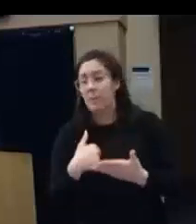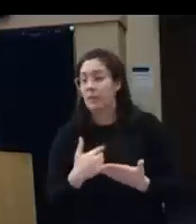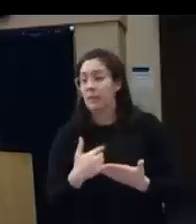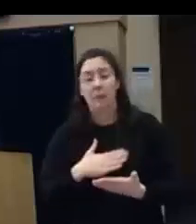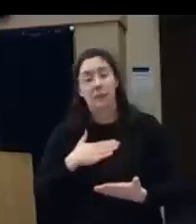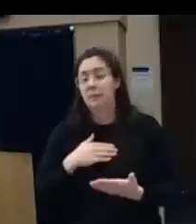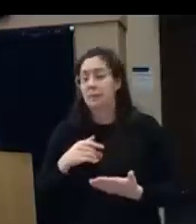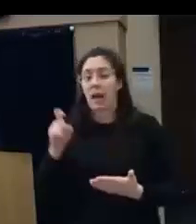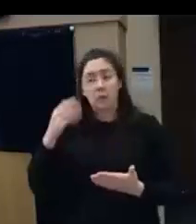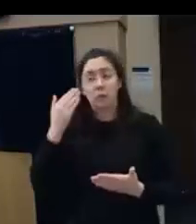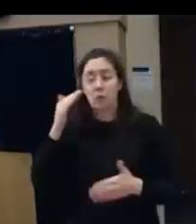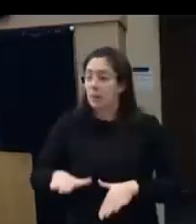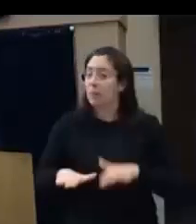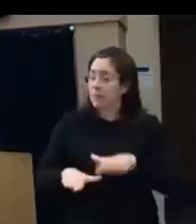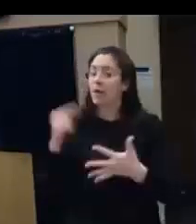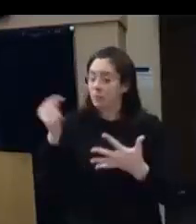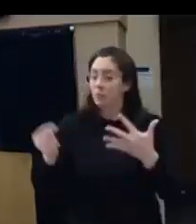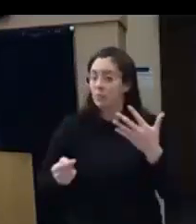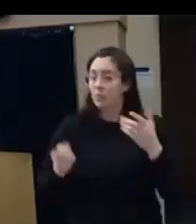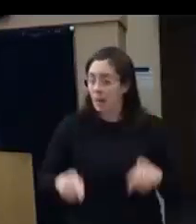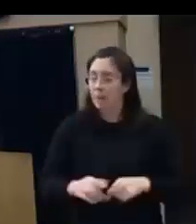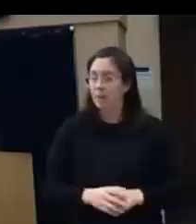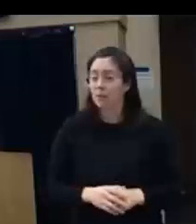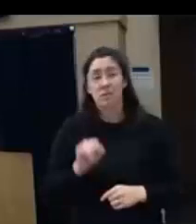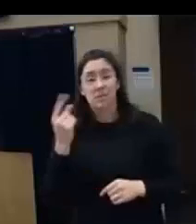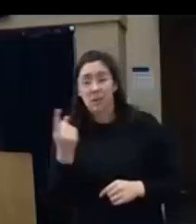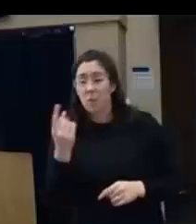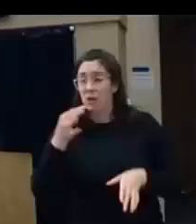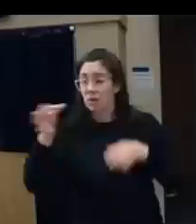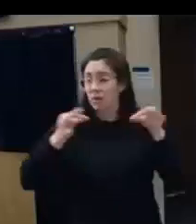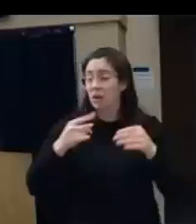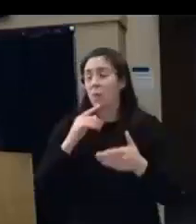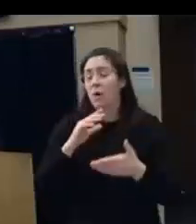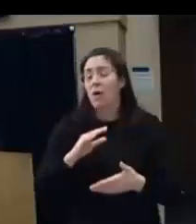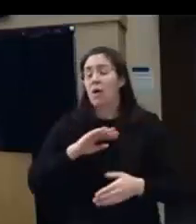know step by step what's going on if somebody can talk me through it will really make a difference